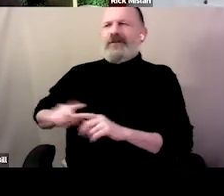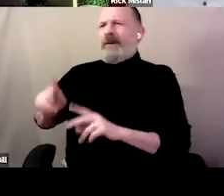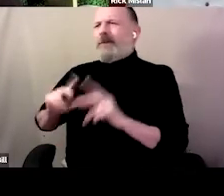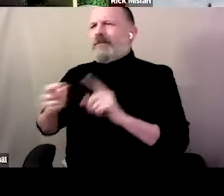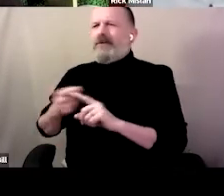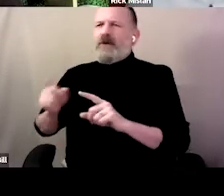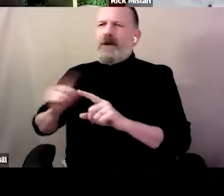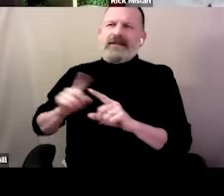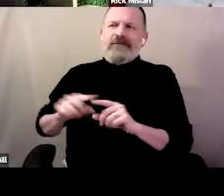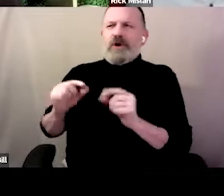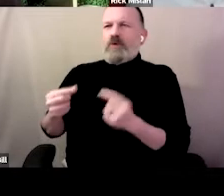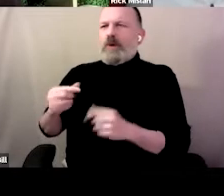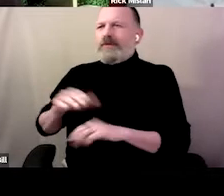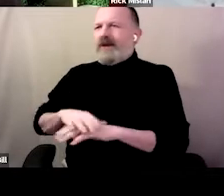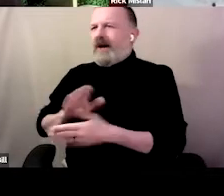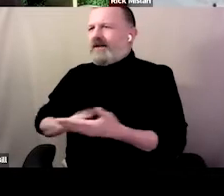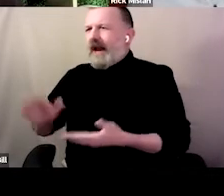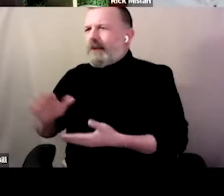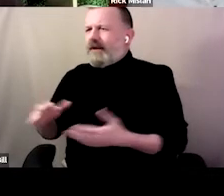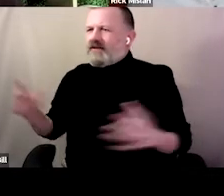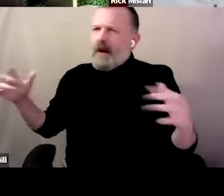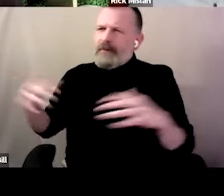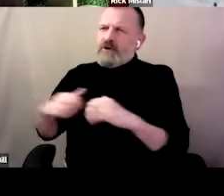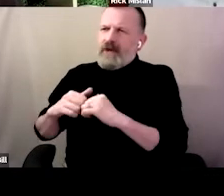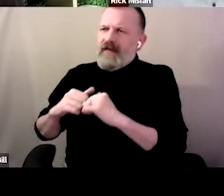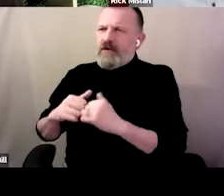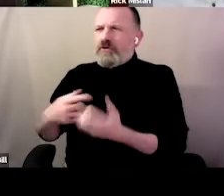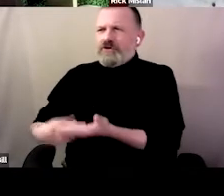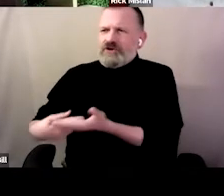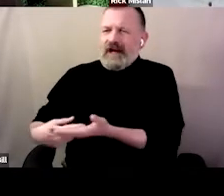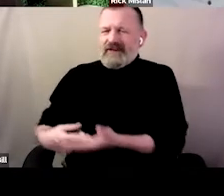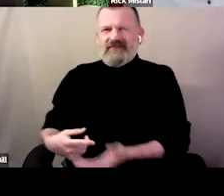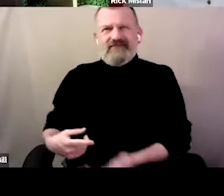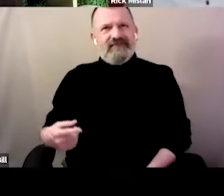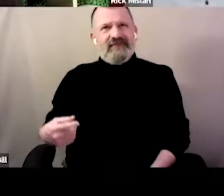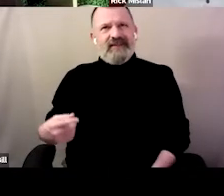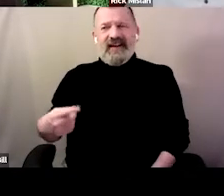Rick Mislan: And I don't know that we really have something like that, other than our own, you know, School of individualized study where you can